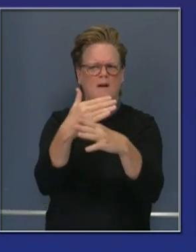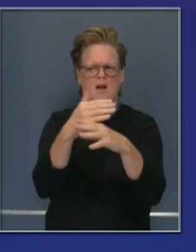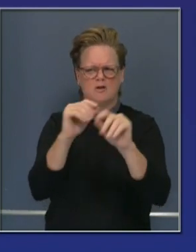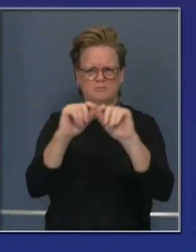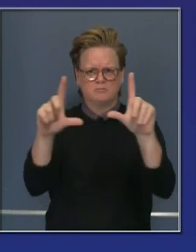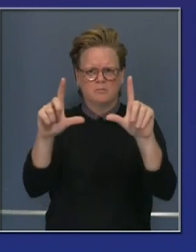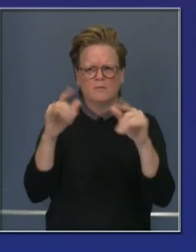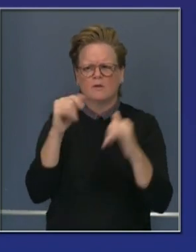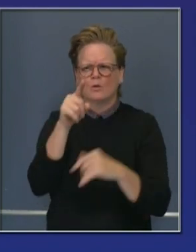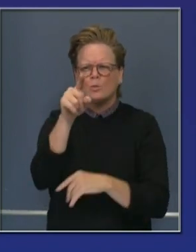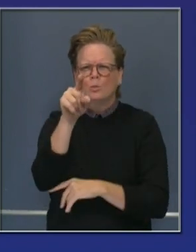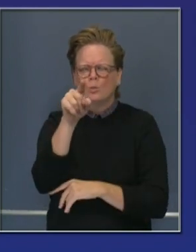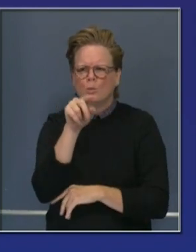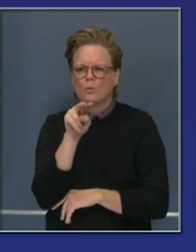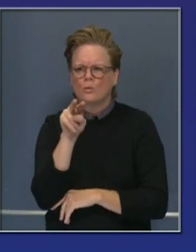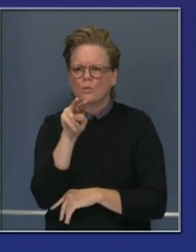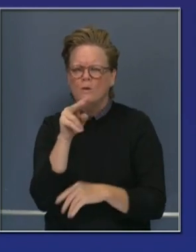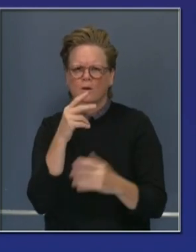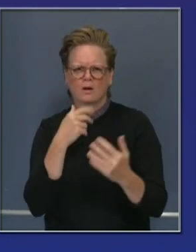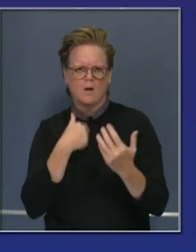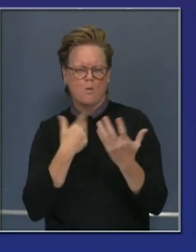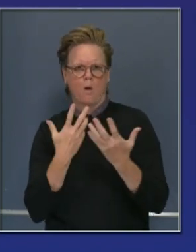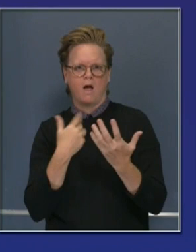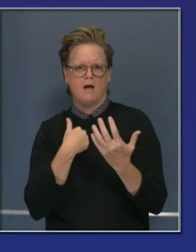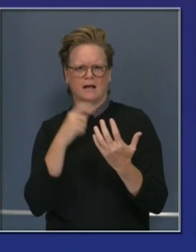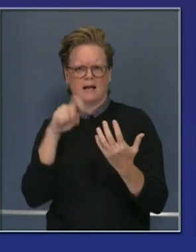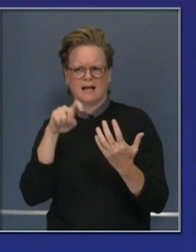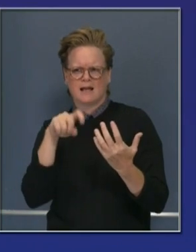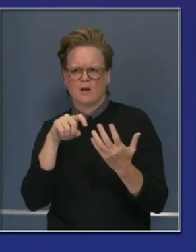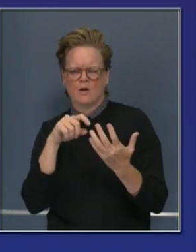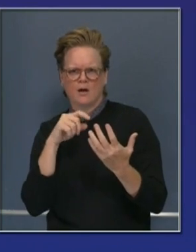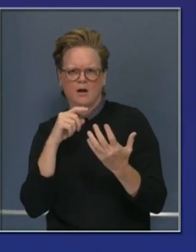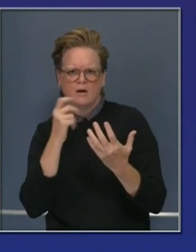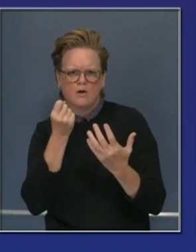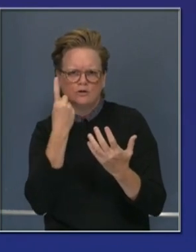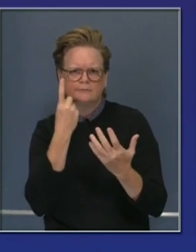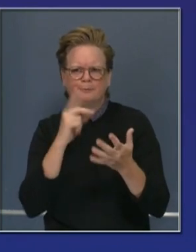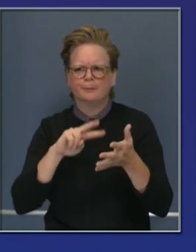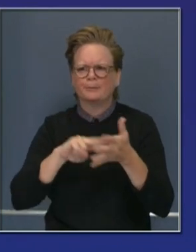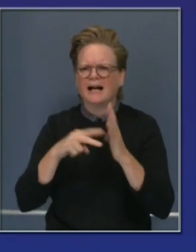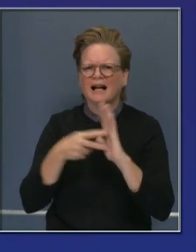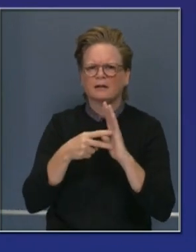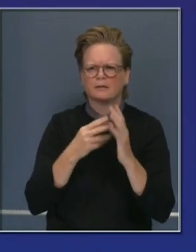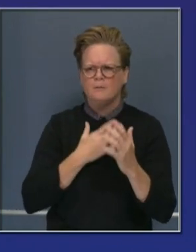USE THIS TIERS SYSTEM AND HOW PEOPLE WATCHING AND TUNING IN MIGHT GO TO THE WEBSITE AND I WILL INTRODUCE IT IN A MOMENT